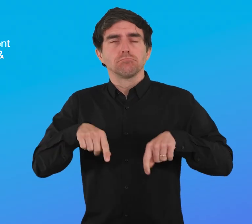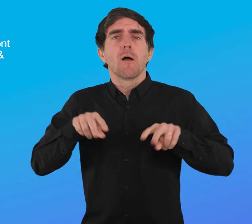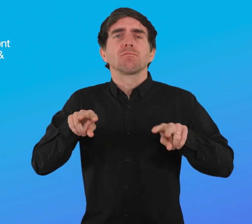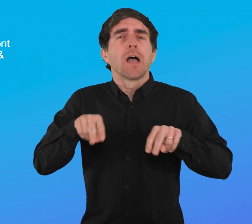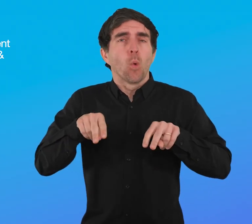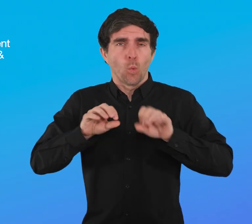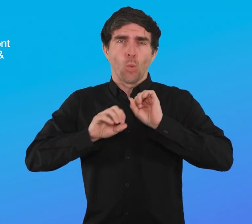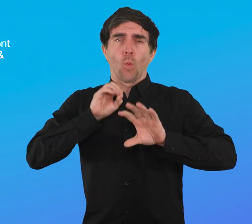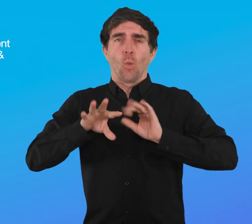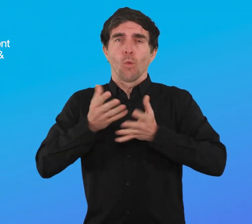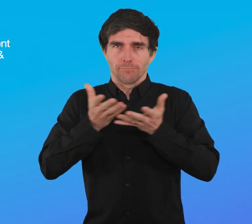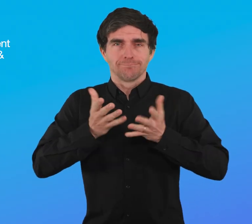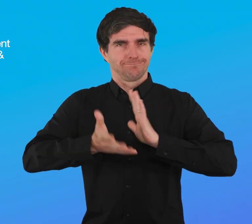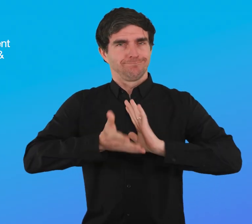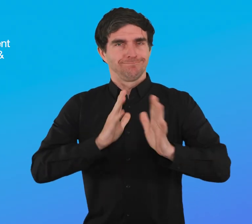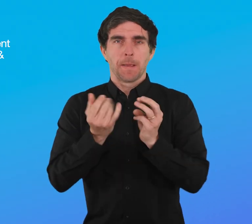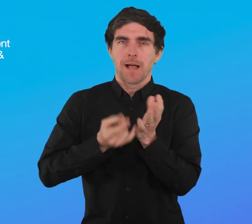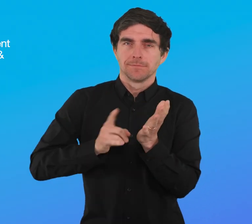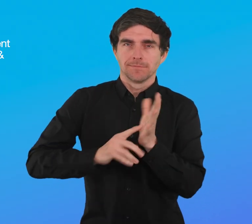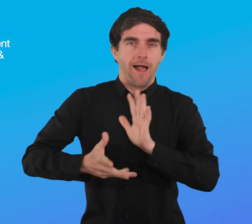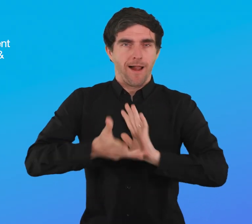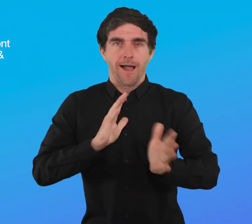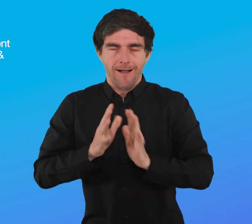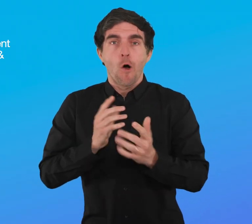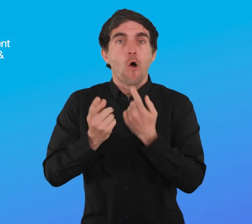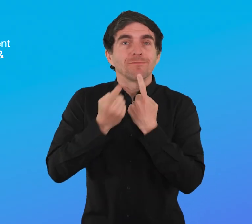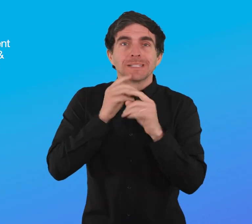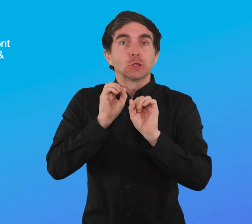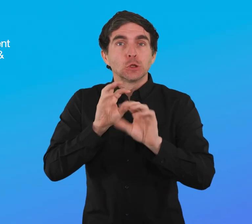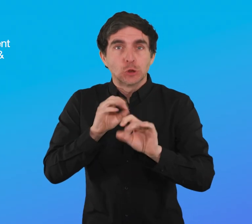This video is for British Sign Language users and gives information